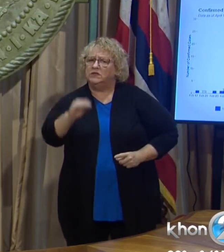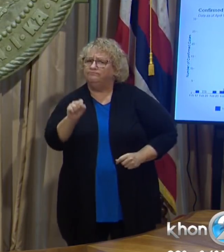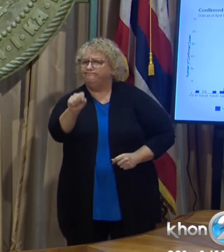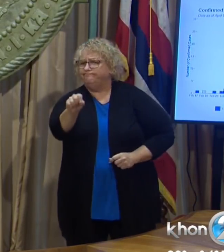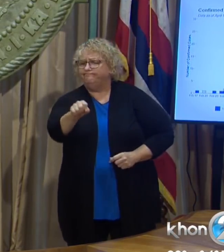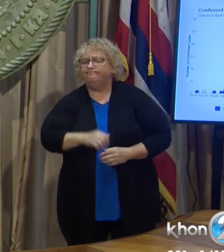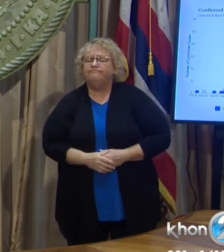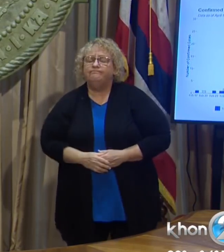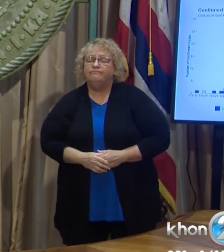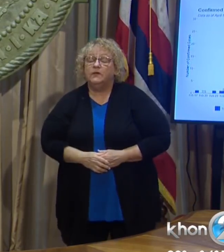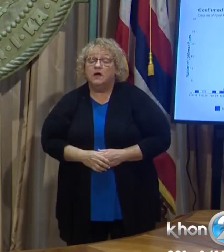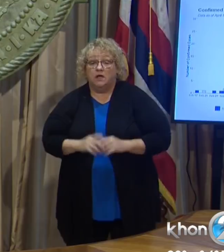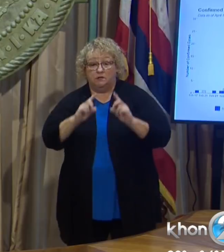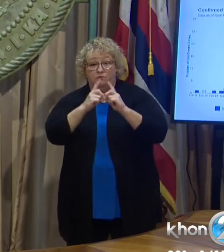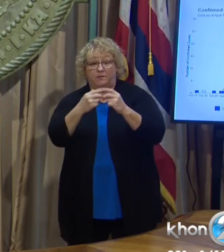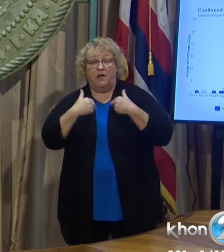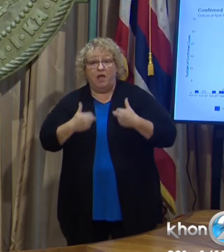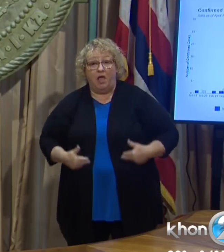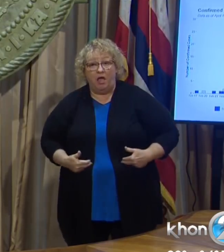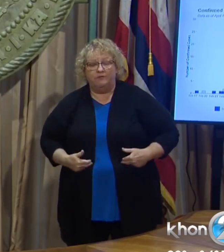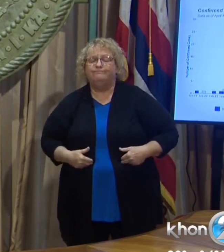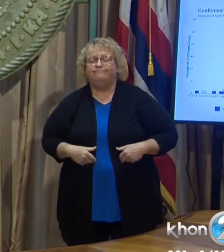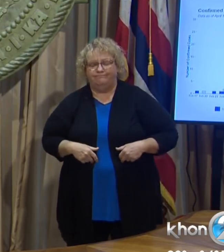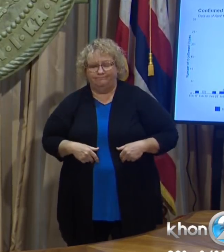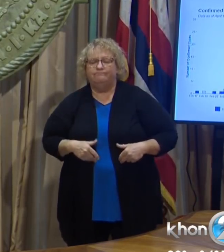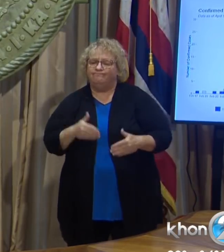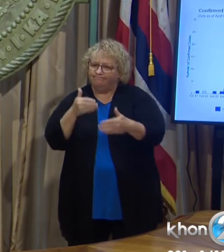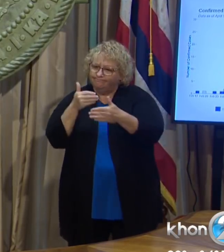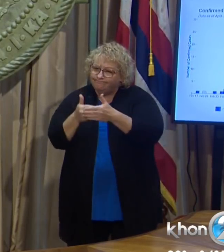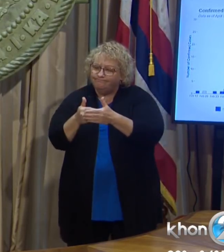HIGH RELATIVE TO OTHER STATES AND OTHER COUNTRIES AROUND THE WORLD.